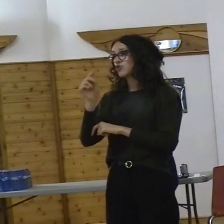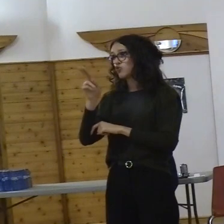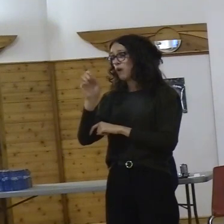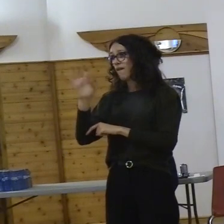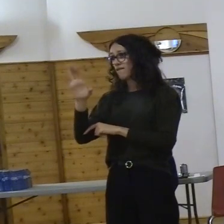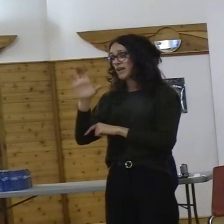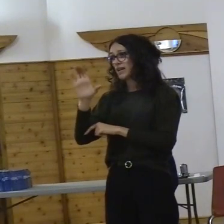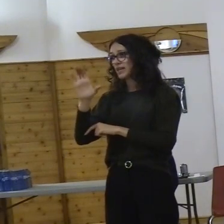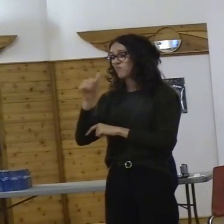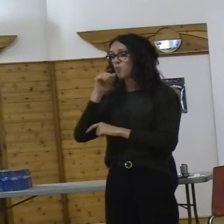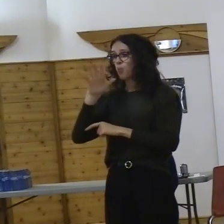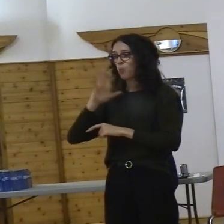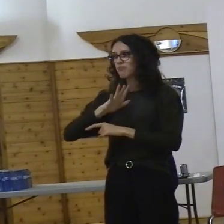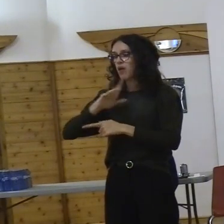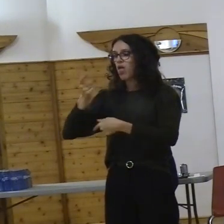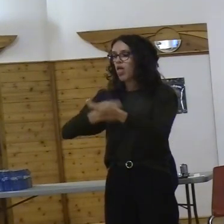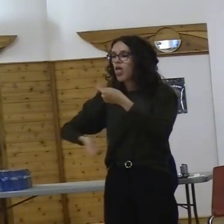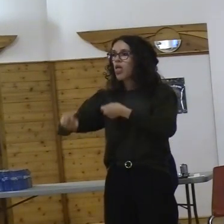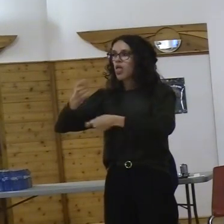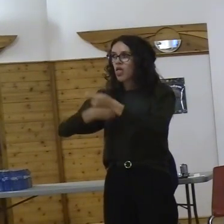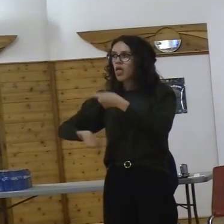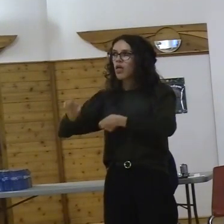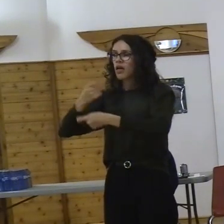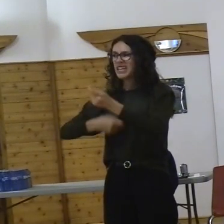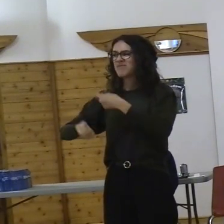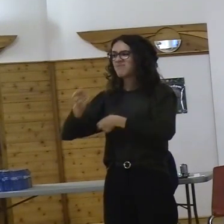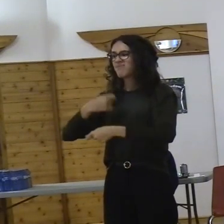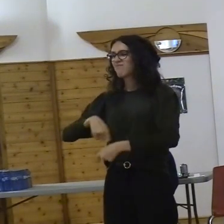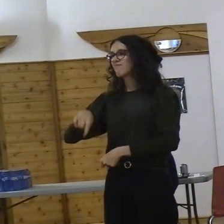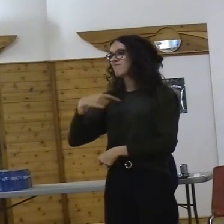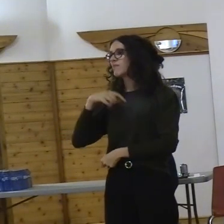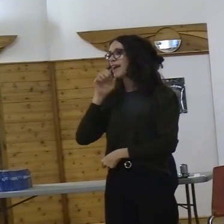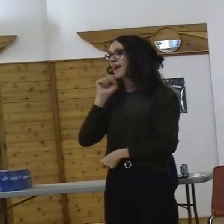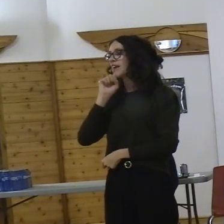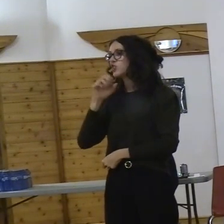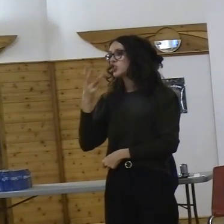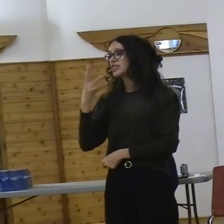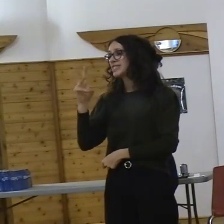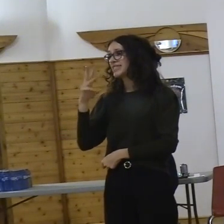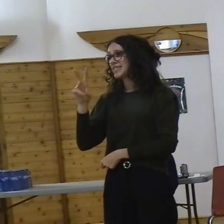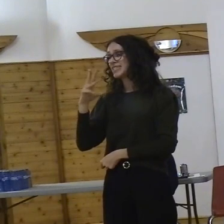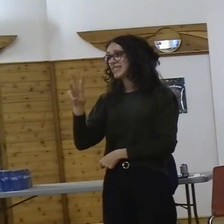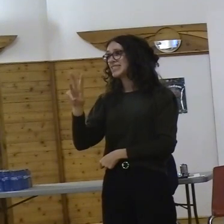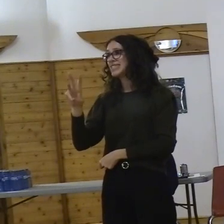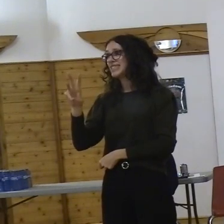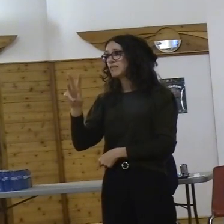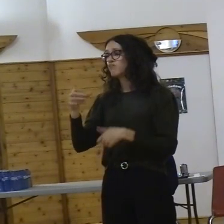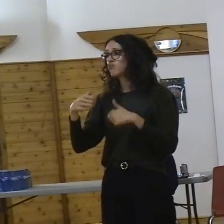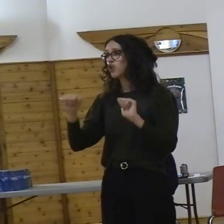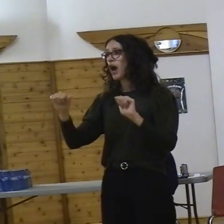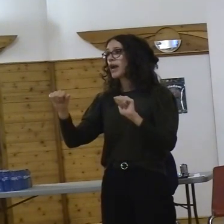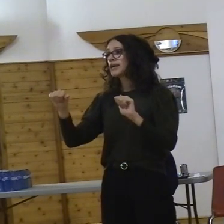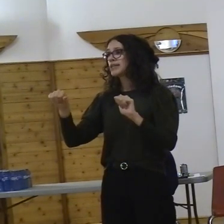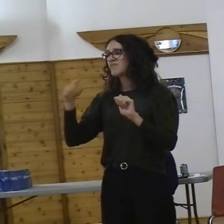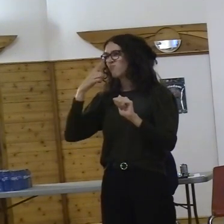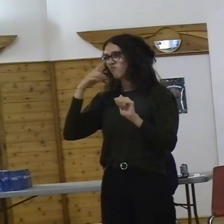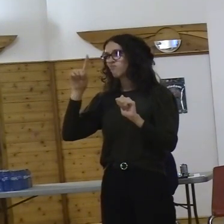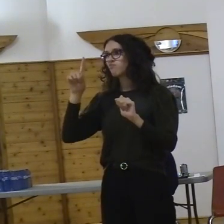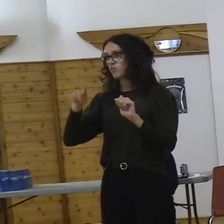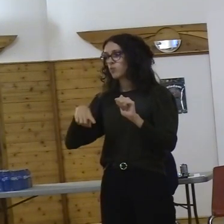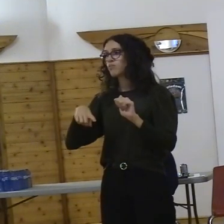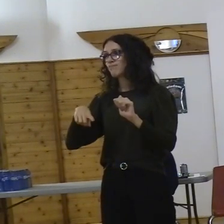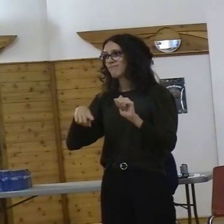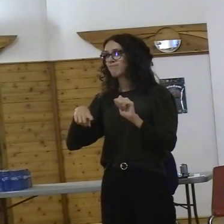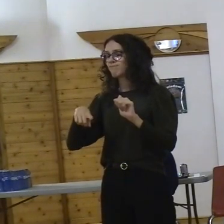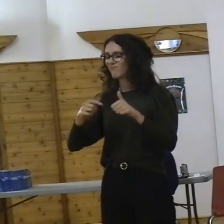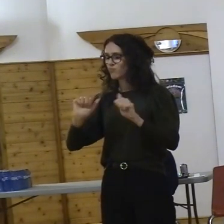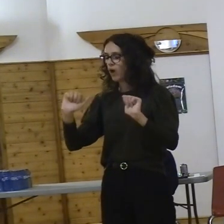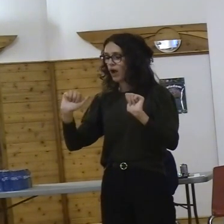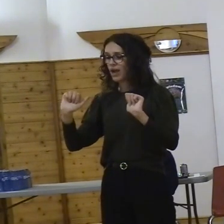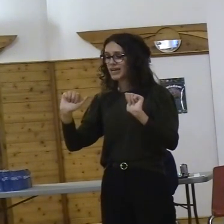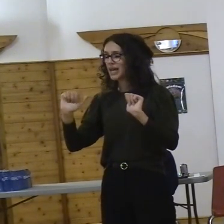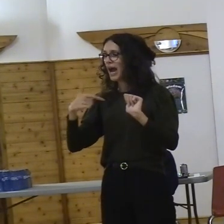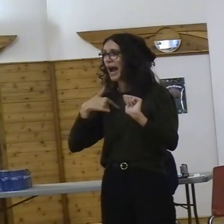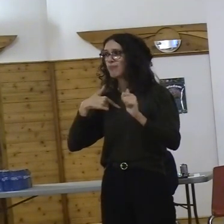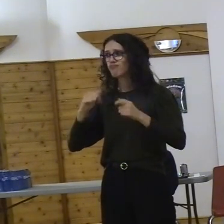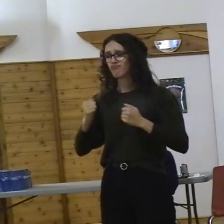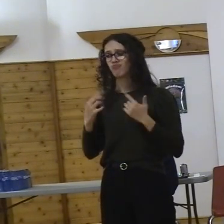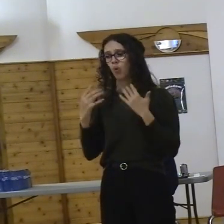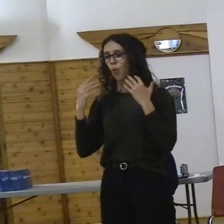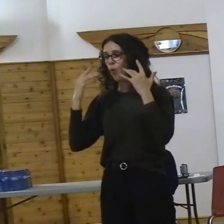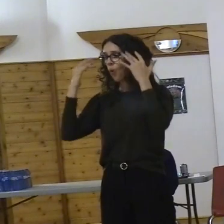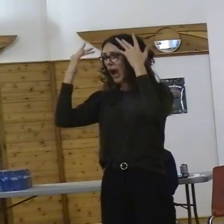I was sixteen when I tried to end my life for all the things I said, for all the things that I faced, for all the things I went through and I was too scared to speak up due to fear.